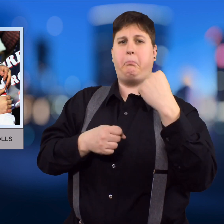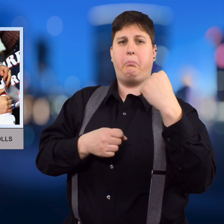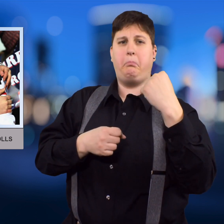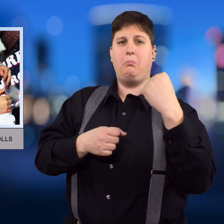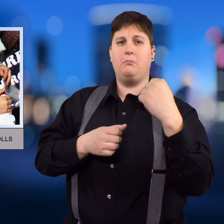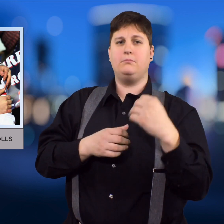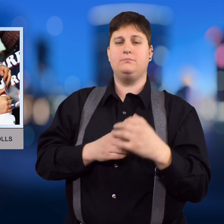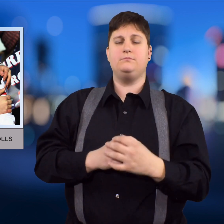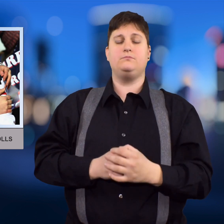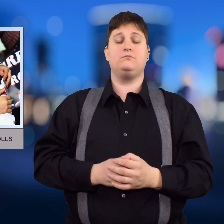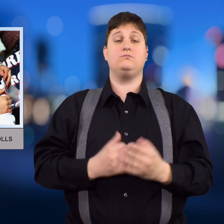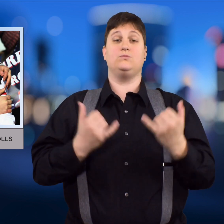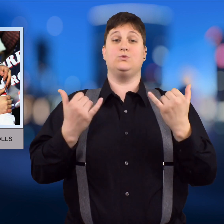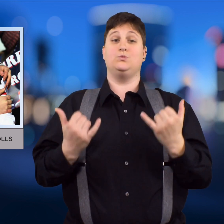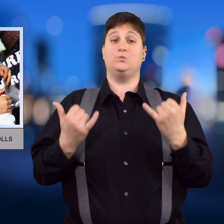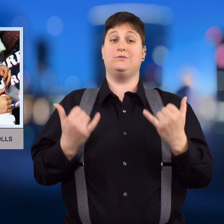her neck during the Olympics.